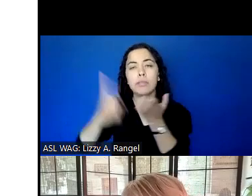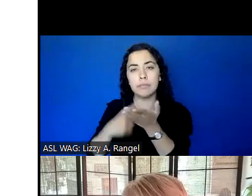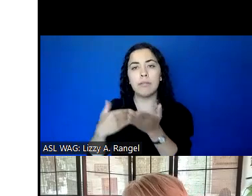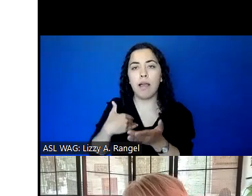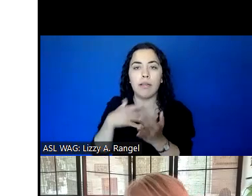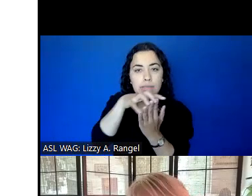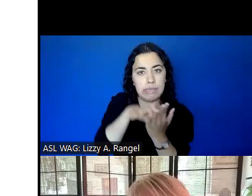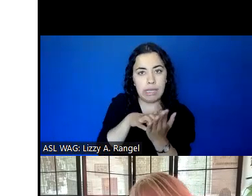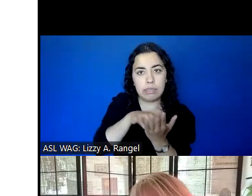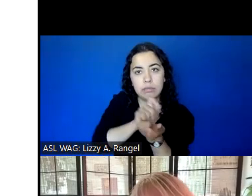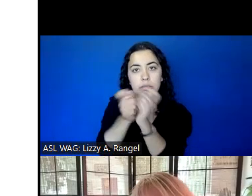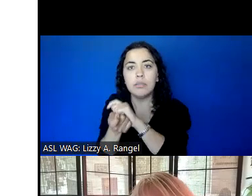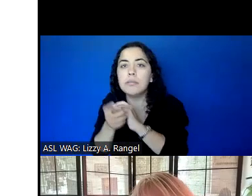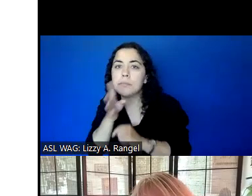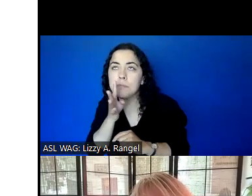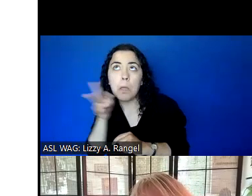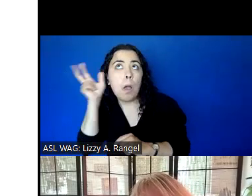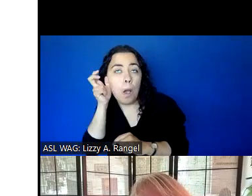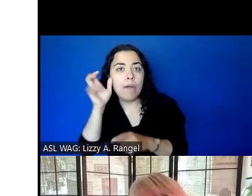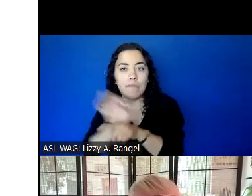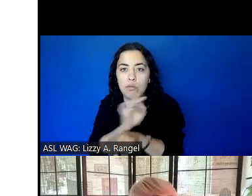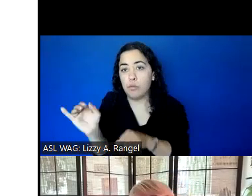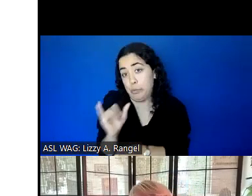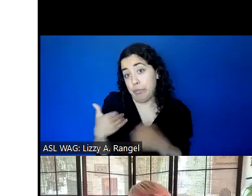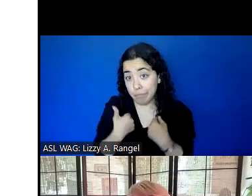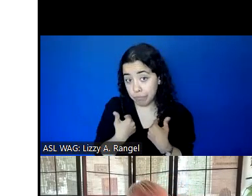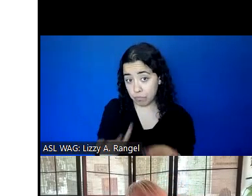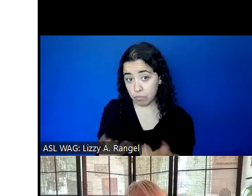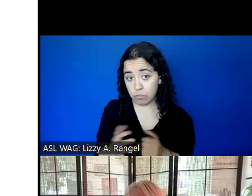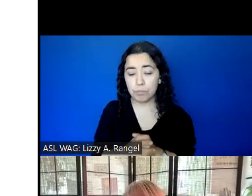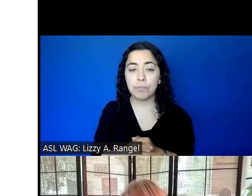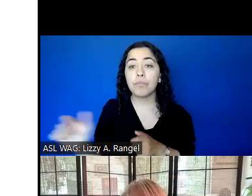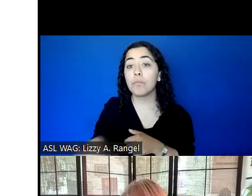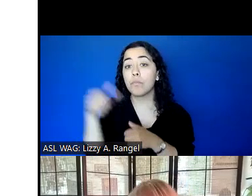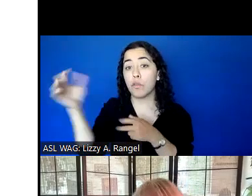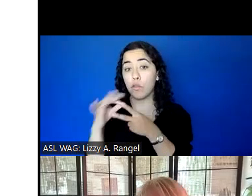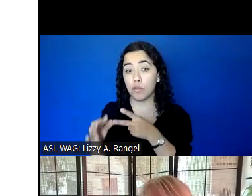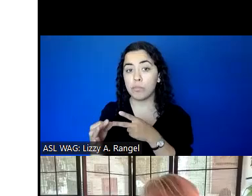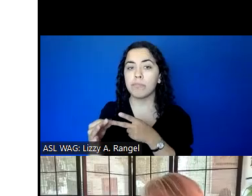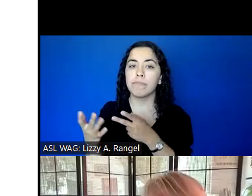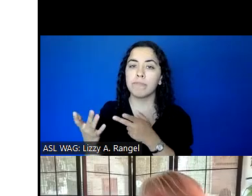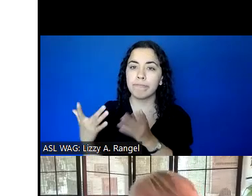magnification is essentially its name. It's used to enlarge the screen content. So it makes